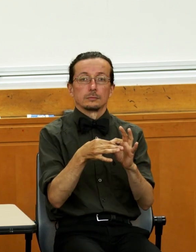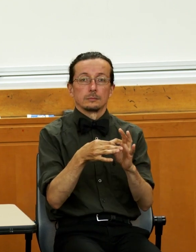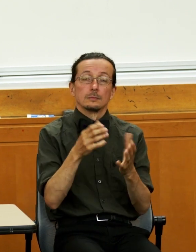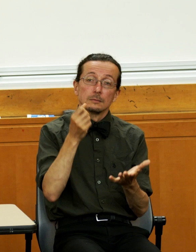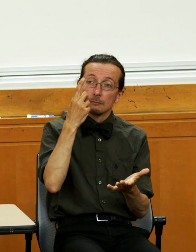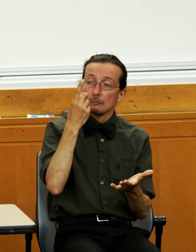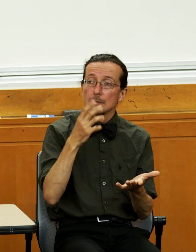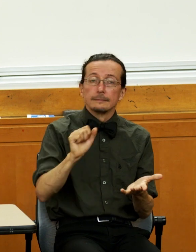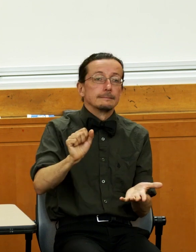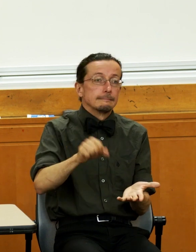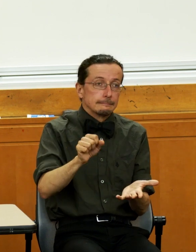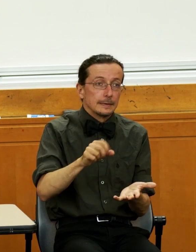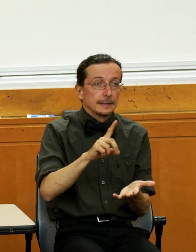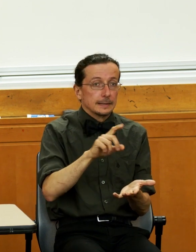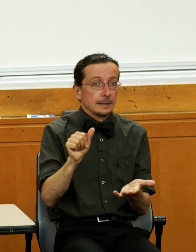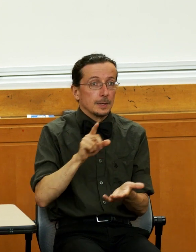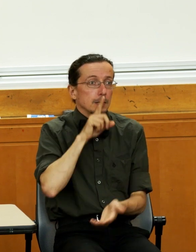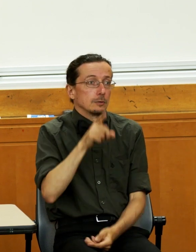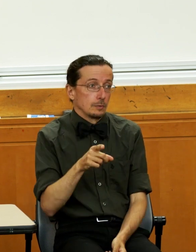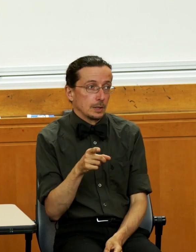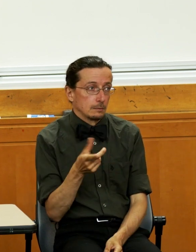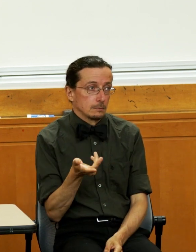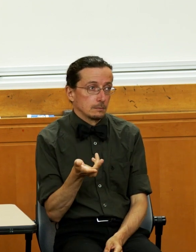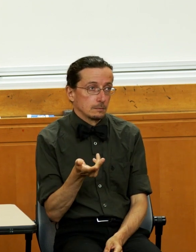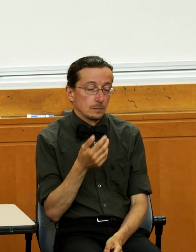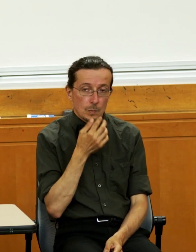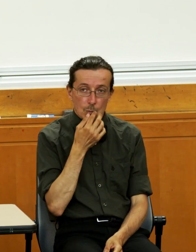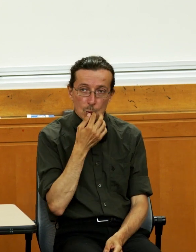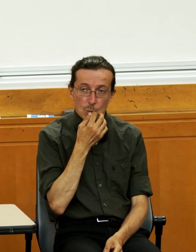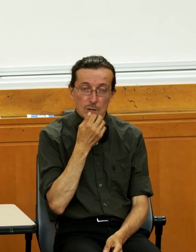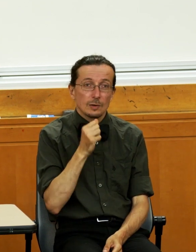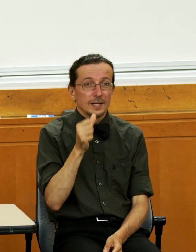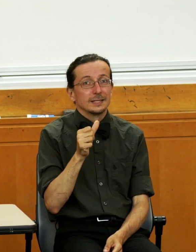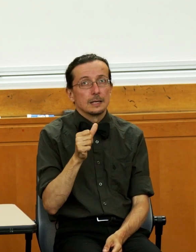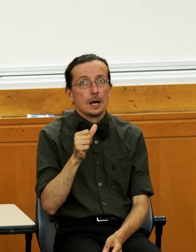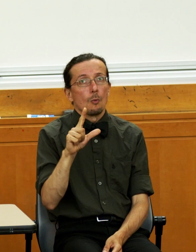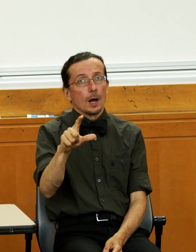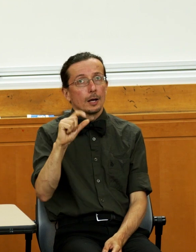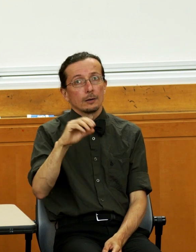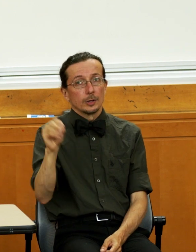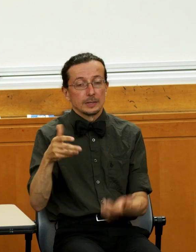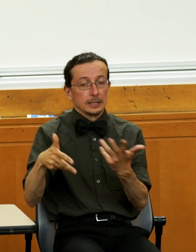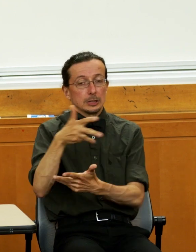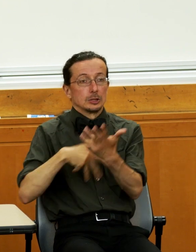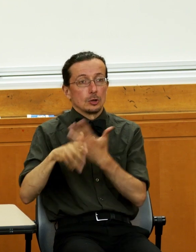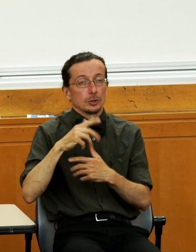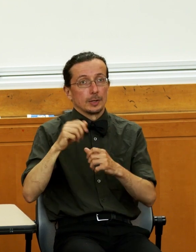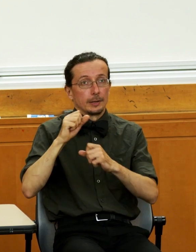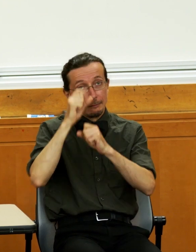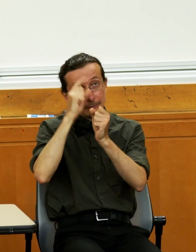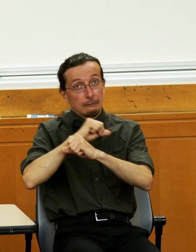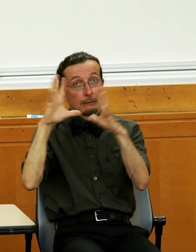yes, disability exists, so it's not entirely socially constructed. I think the connotation of